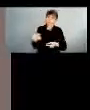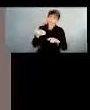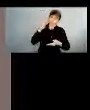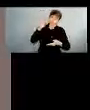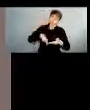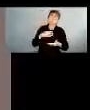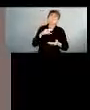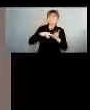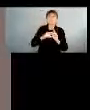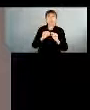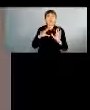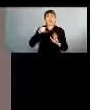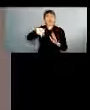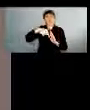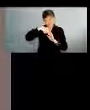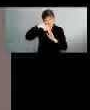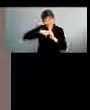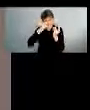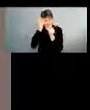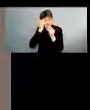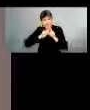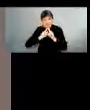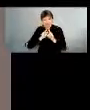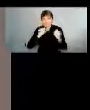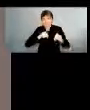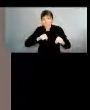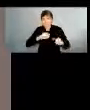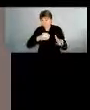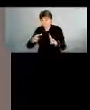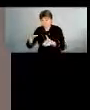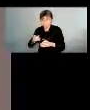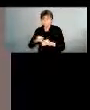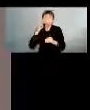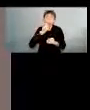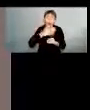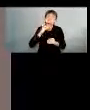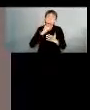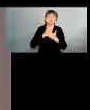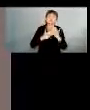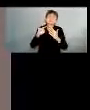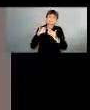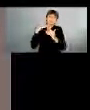go against restrictions at the time of submitting, there will likely be some concern. We feel